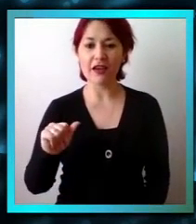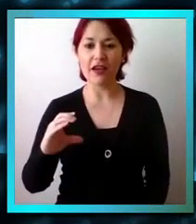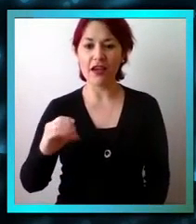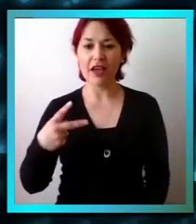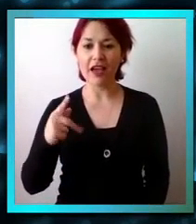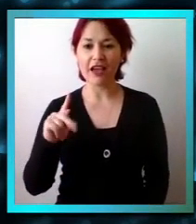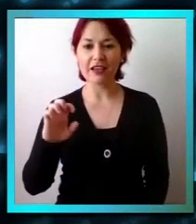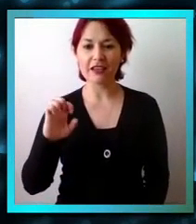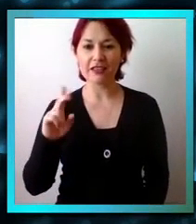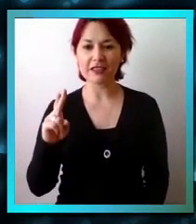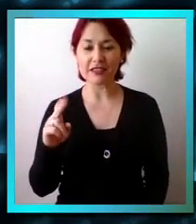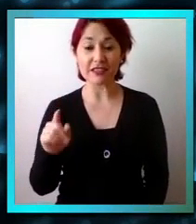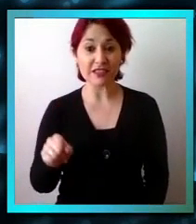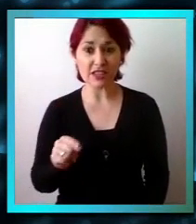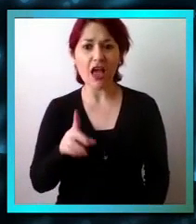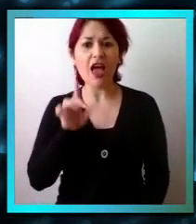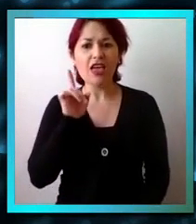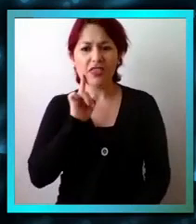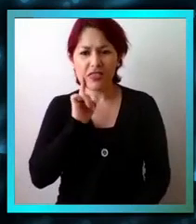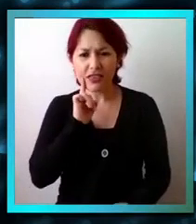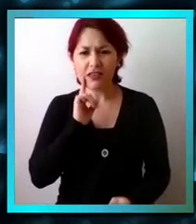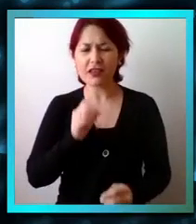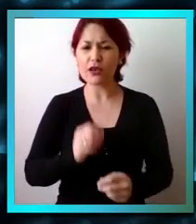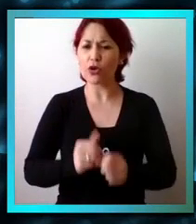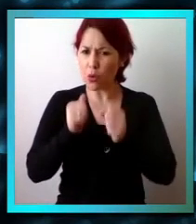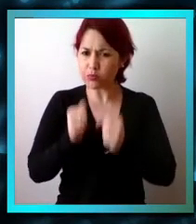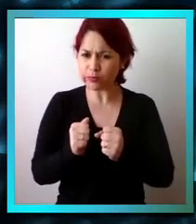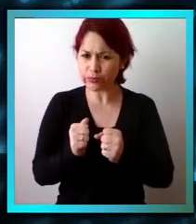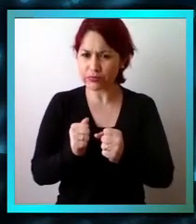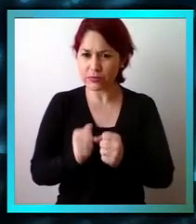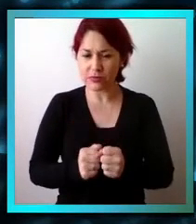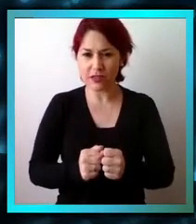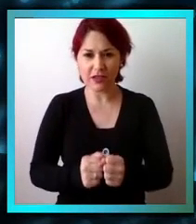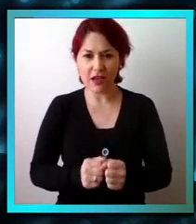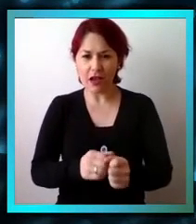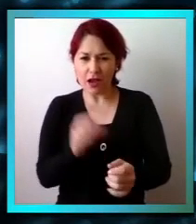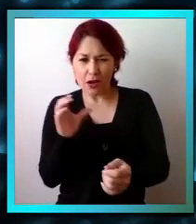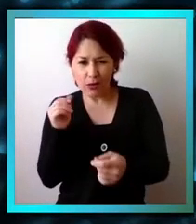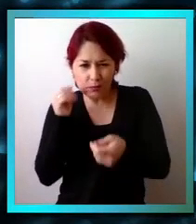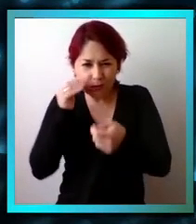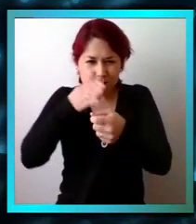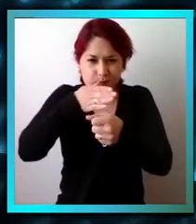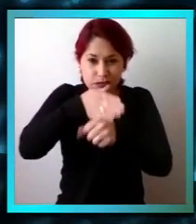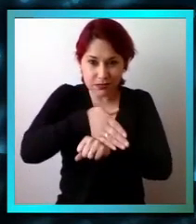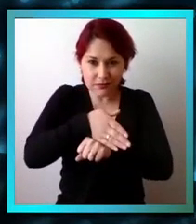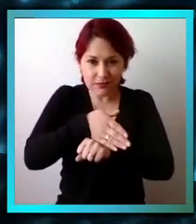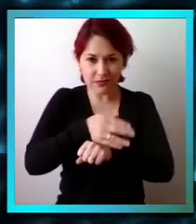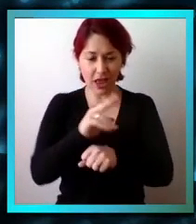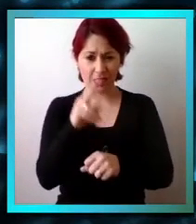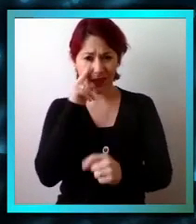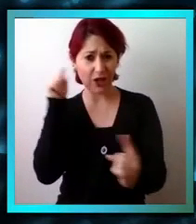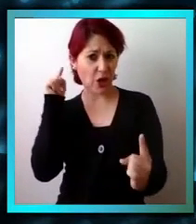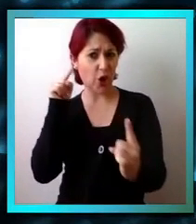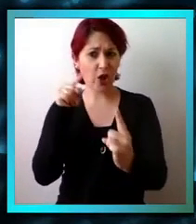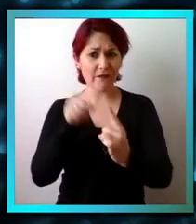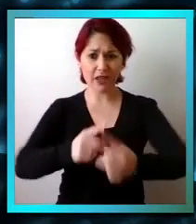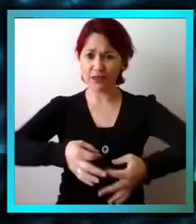attacks so called apt uh attacks and uh this is the major problem because uh these uh malicious